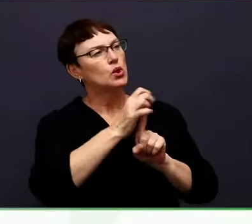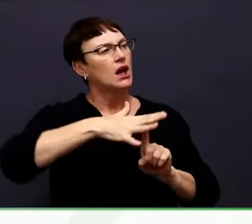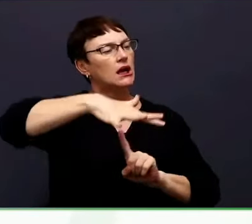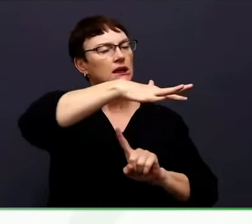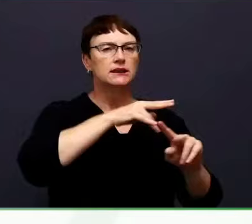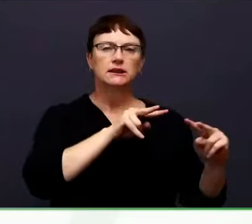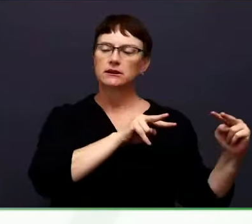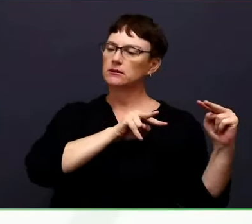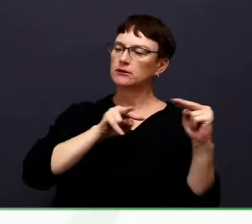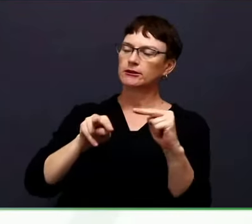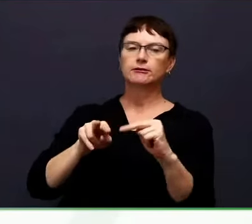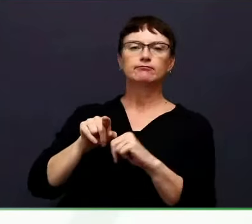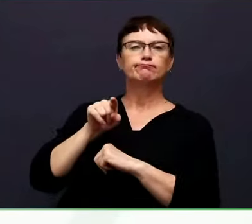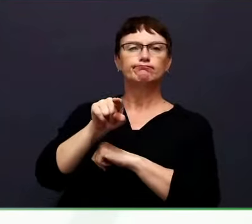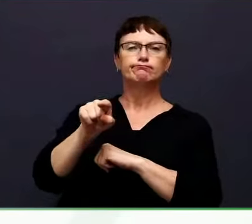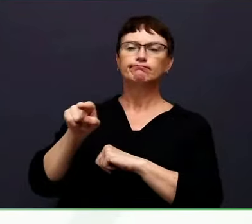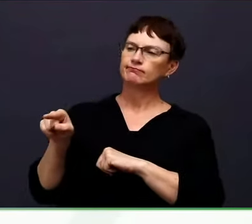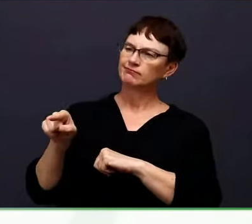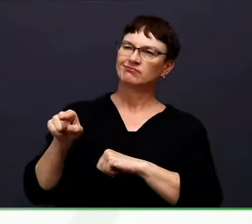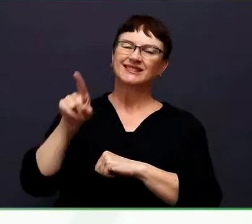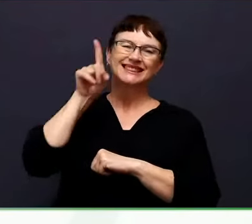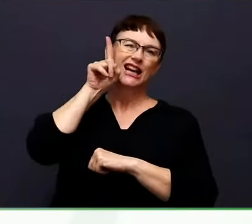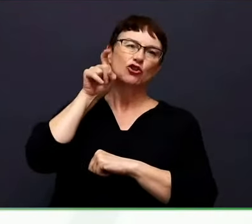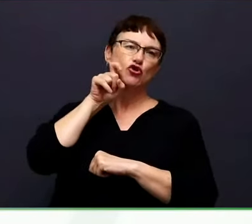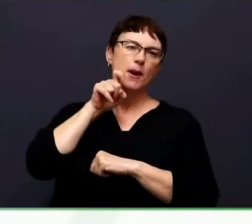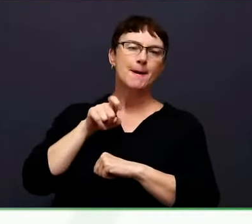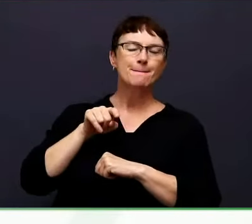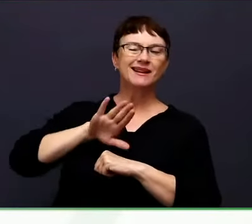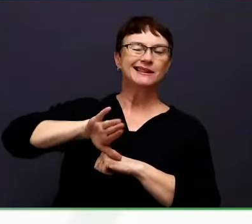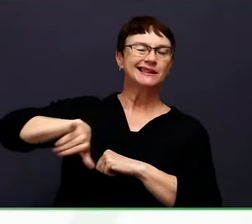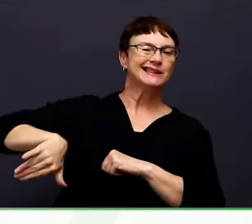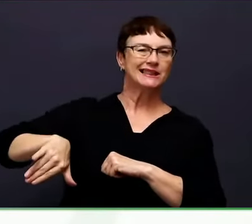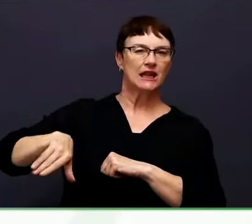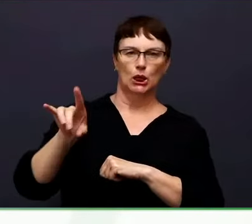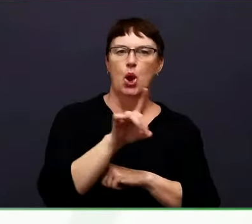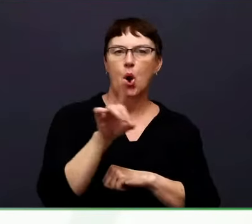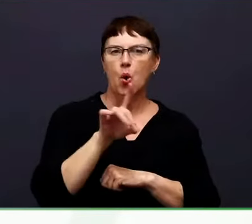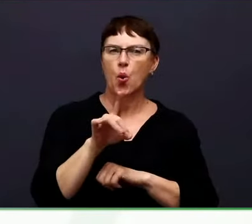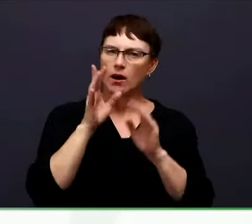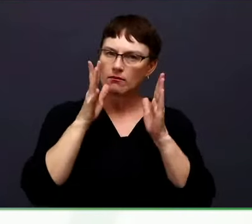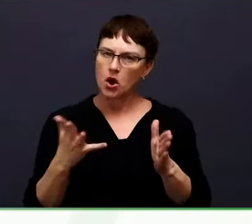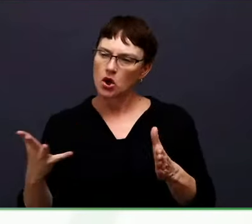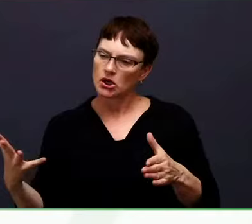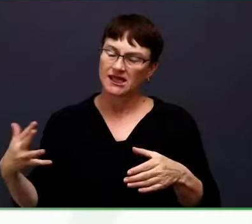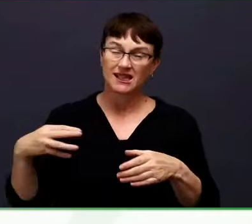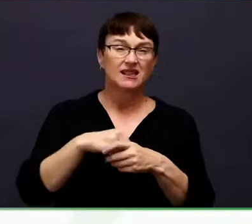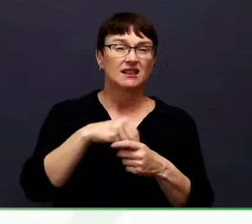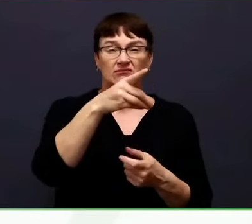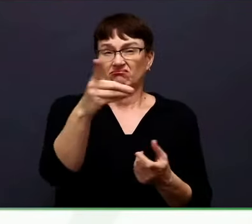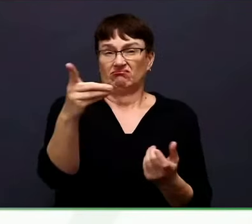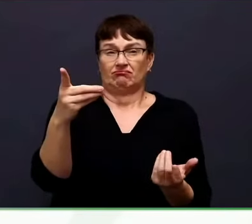Most people Down syndrome do not know their rights that they have